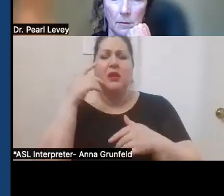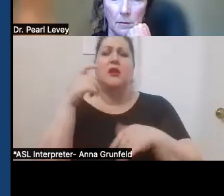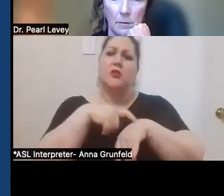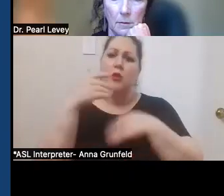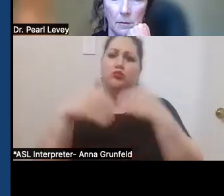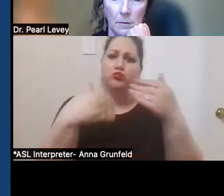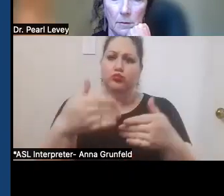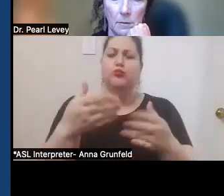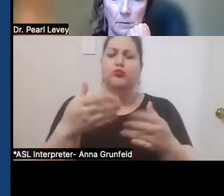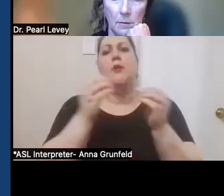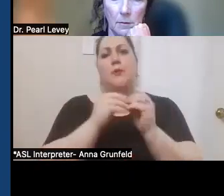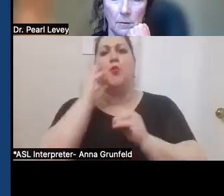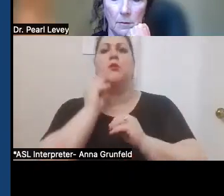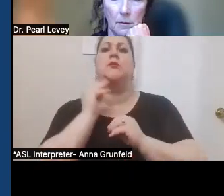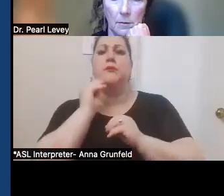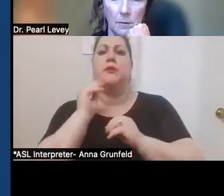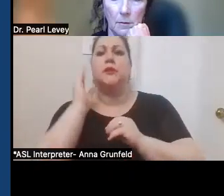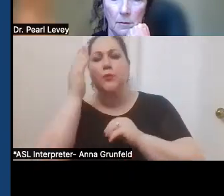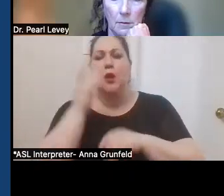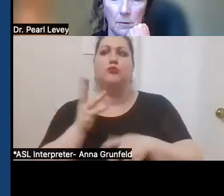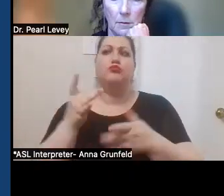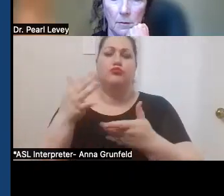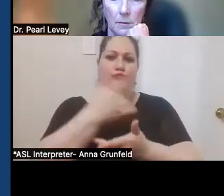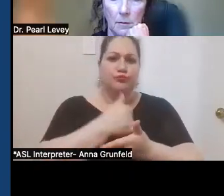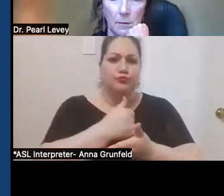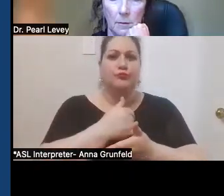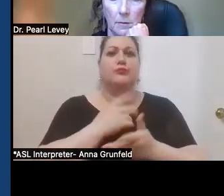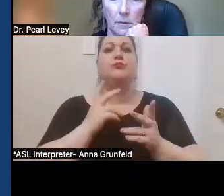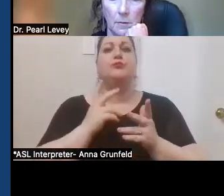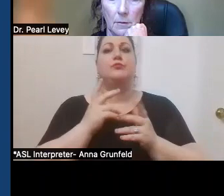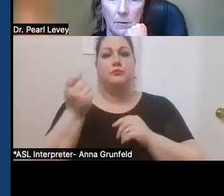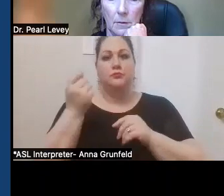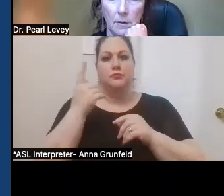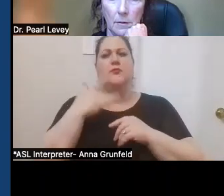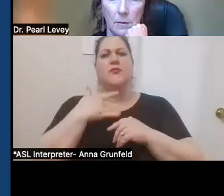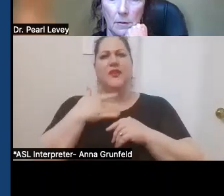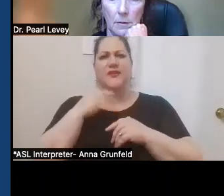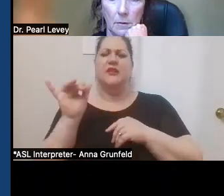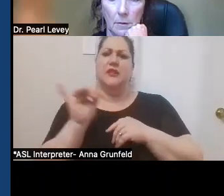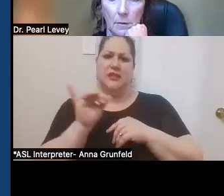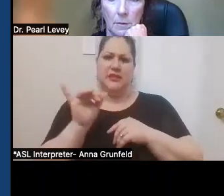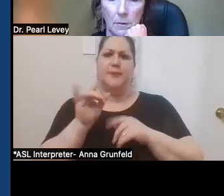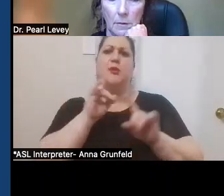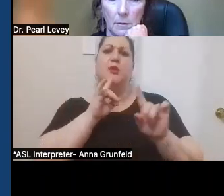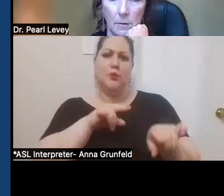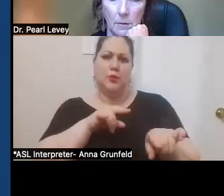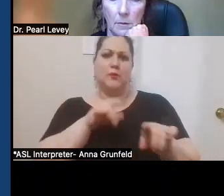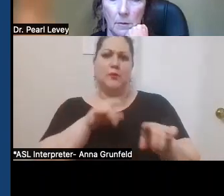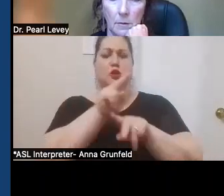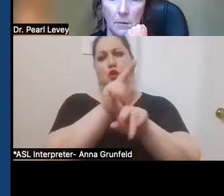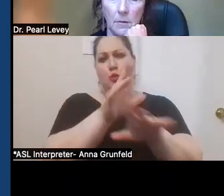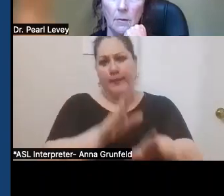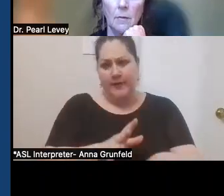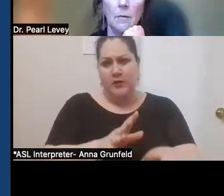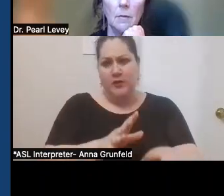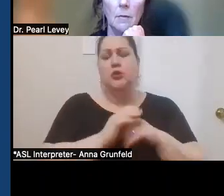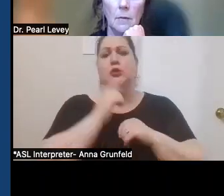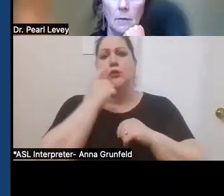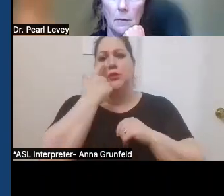but it's similar to the response which is provided to the other. And certainly when there's a small cohort,